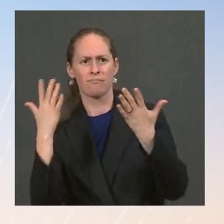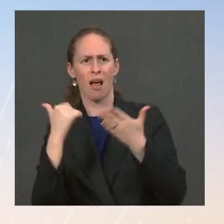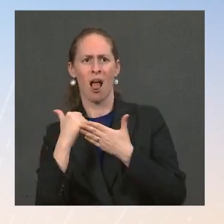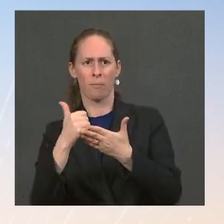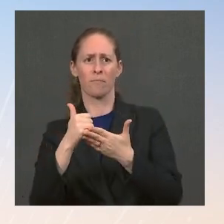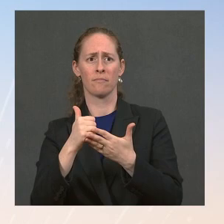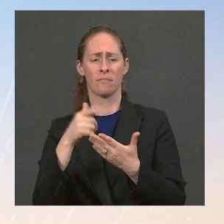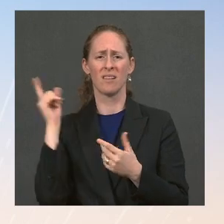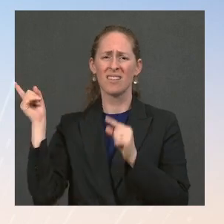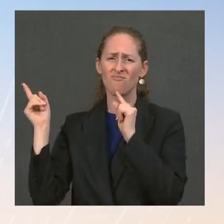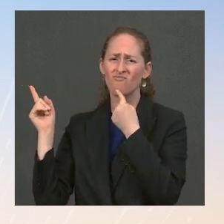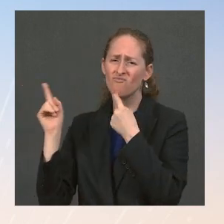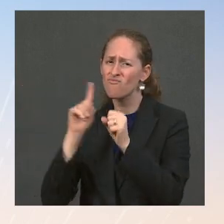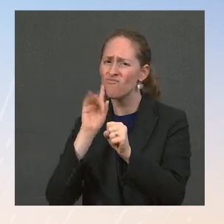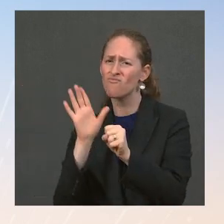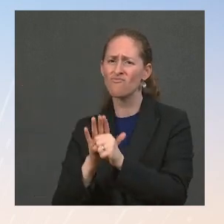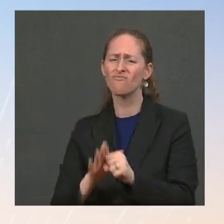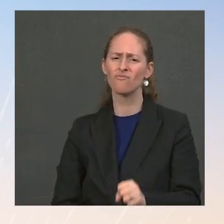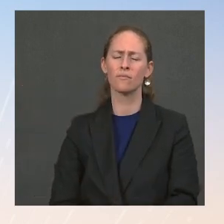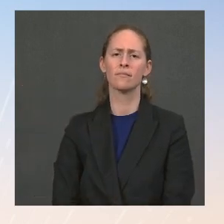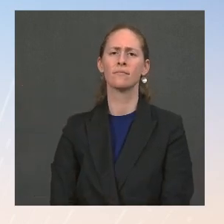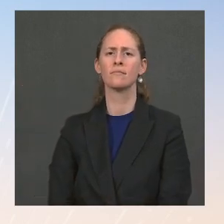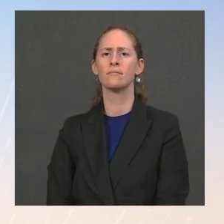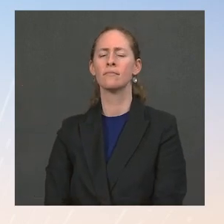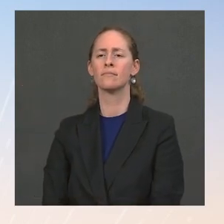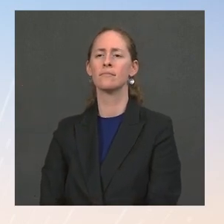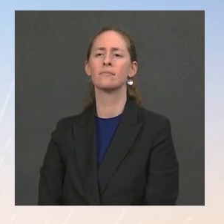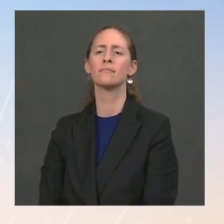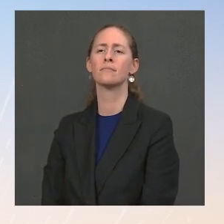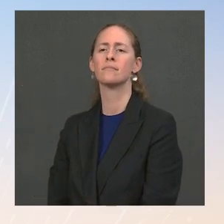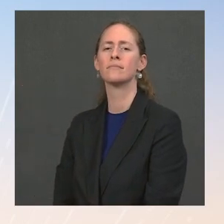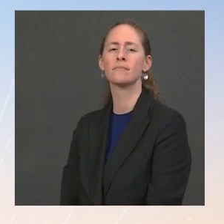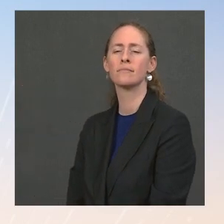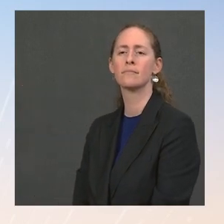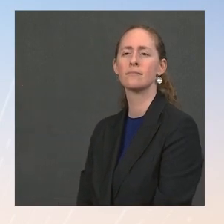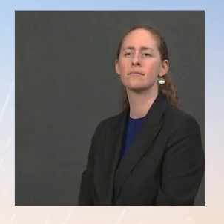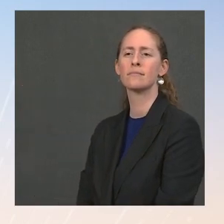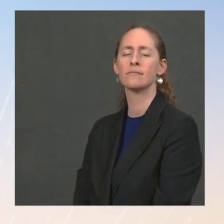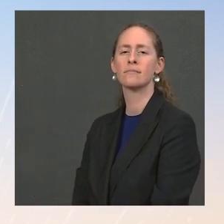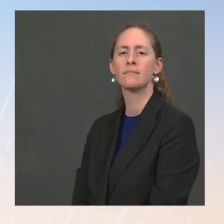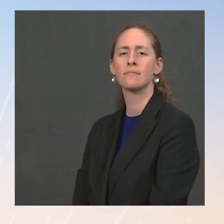The Press: Thank you. Yesterday, hundreds of immigrants and activists protested outside the White House,